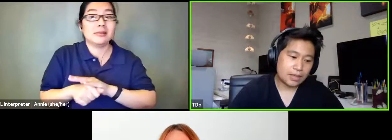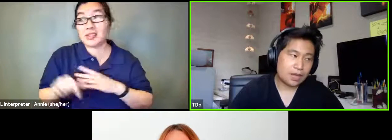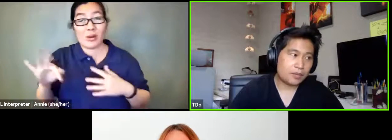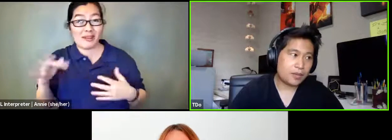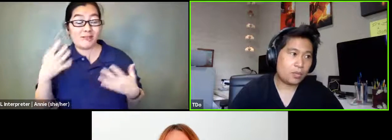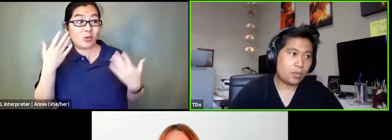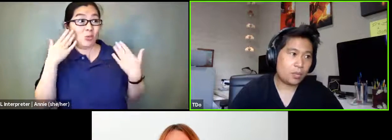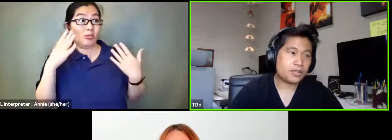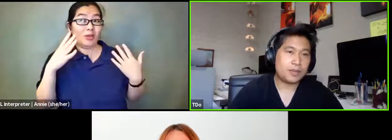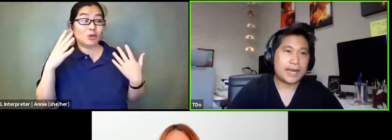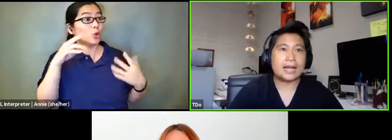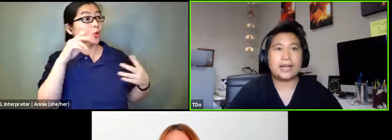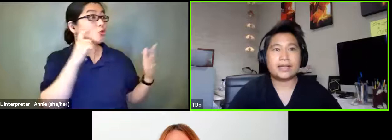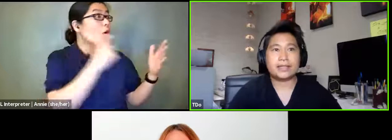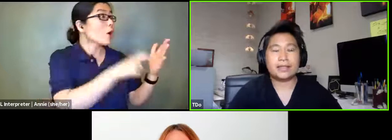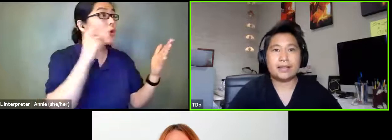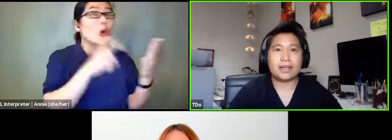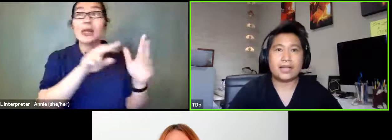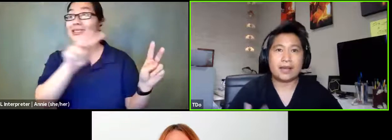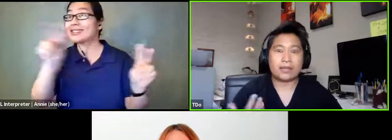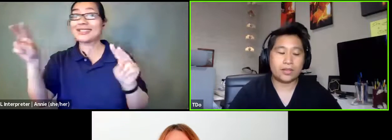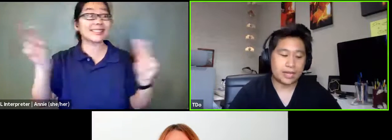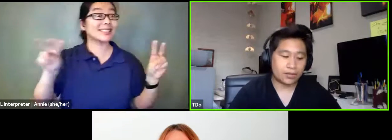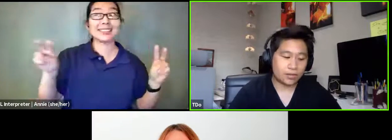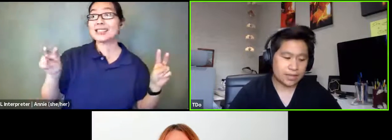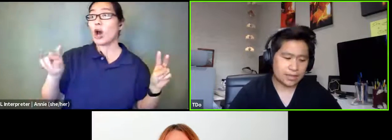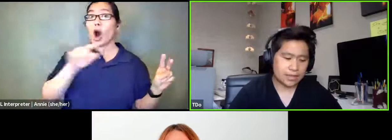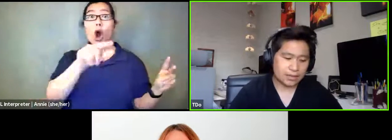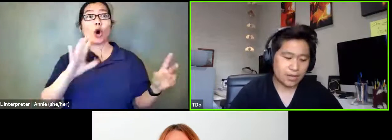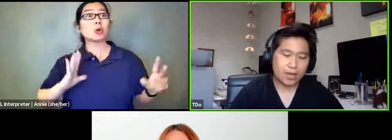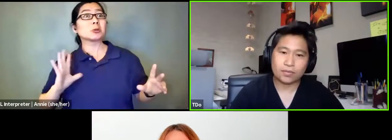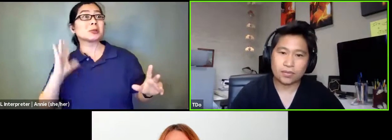A lot of people want to be allies and they think they have all the answers and that's OK if you